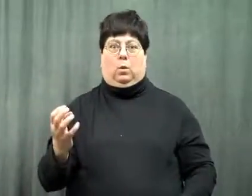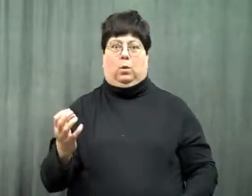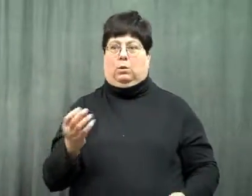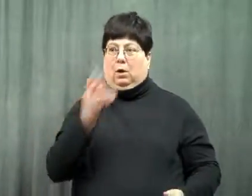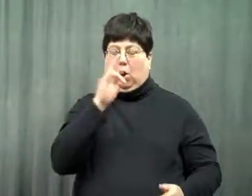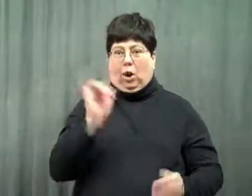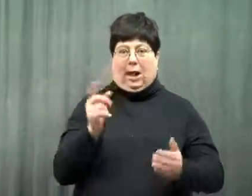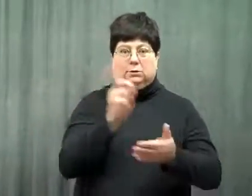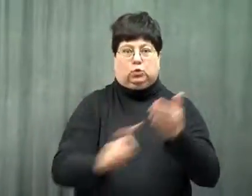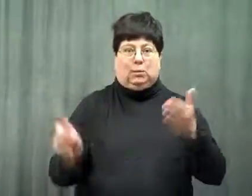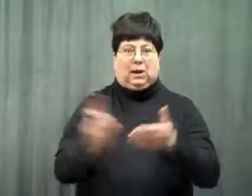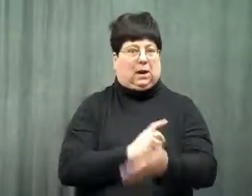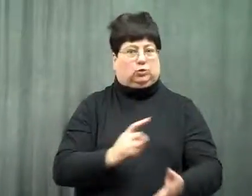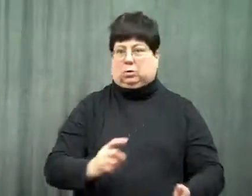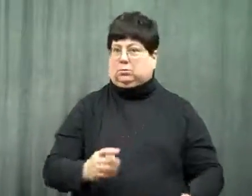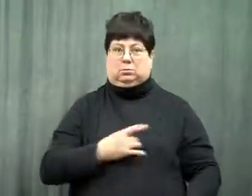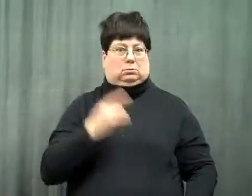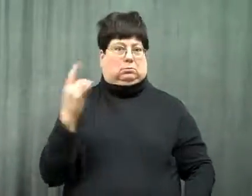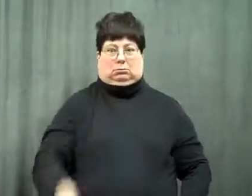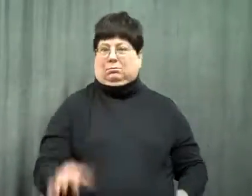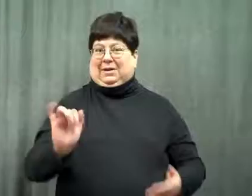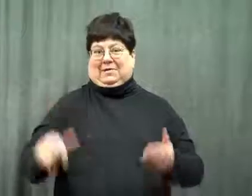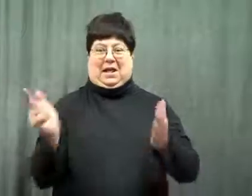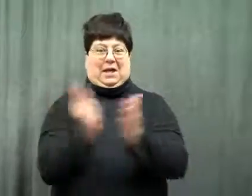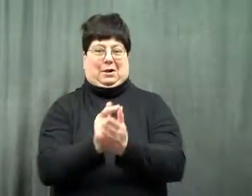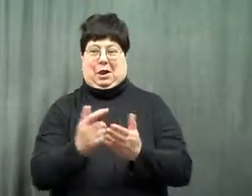about this, since it smacks of discrimination.